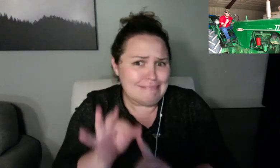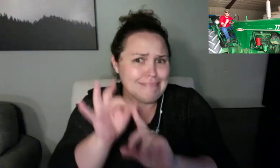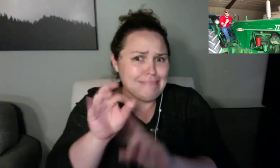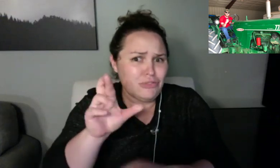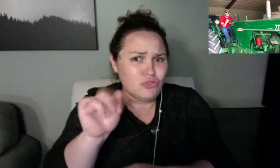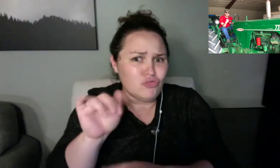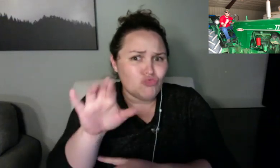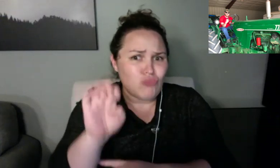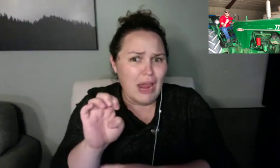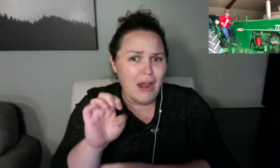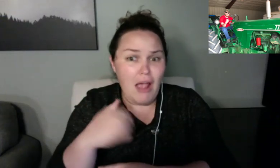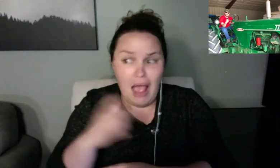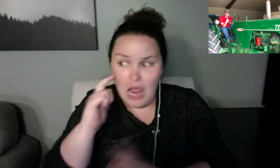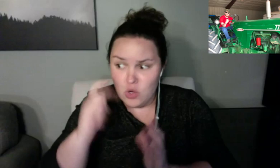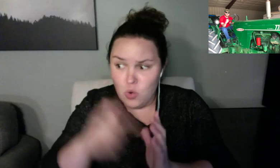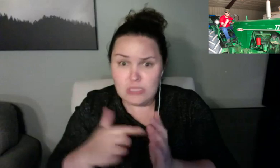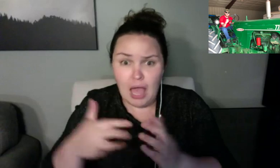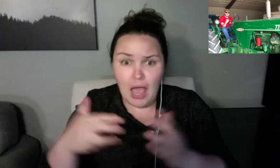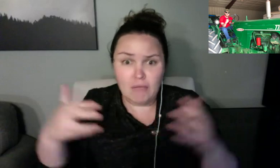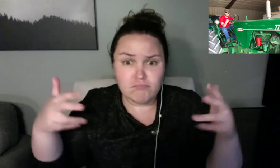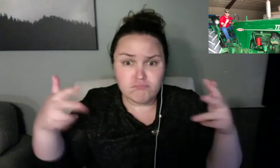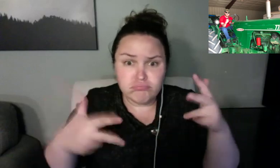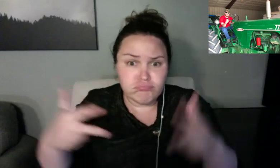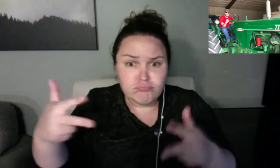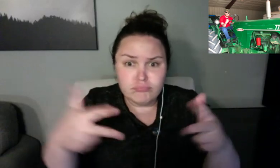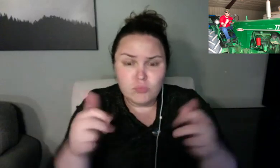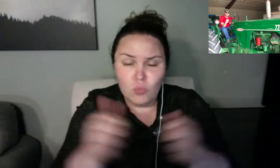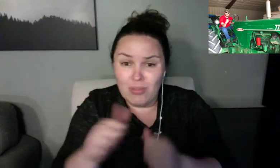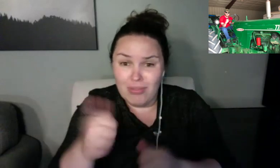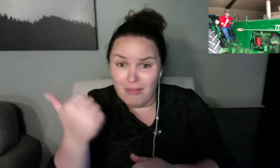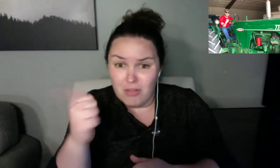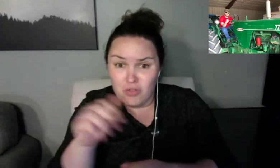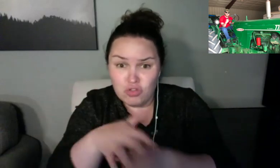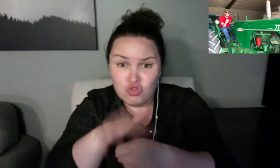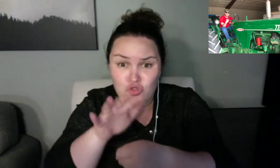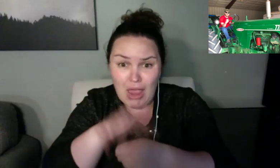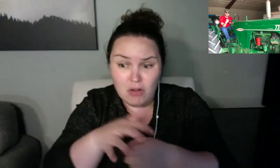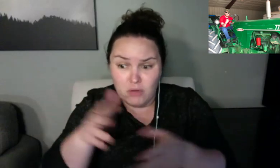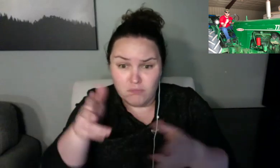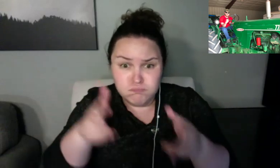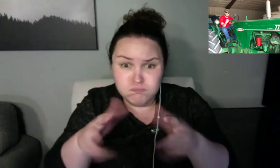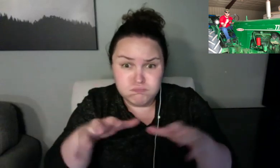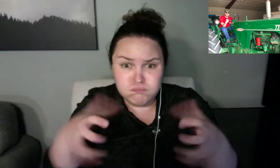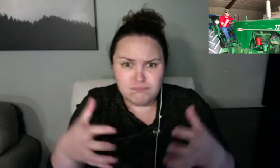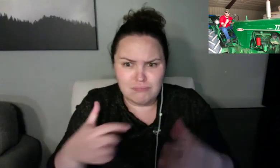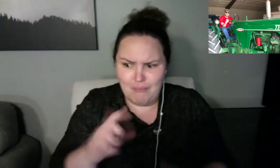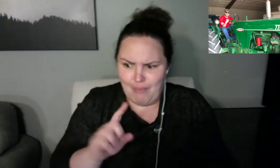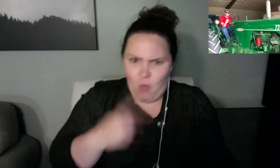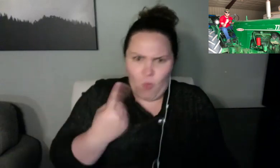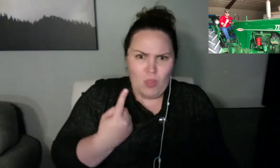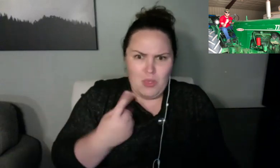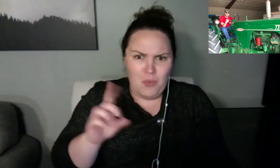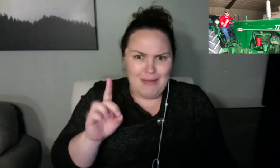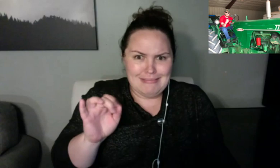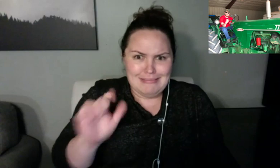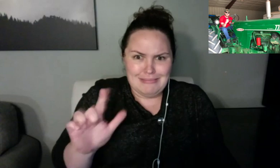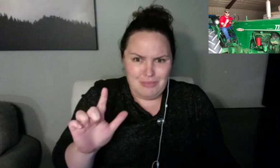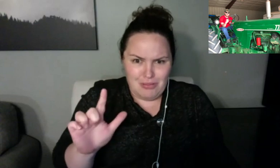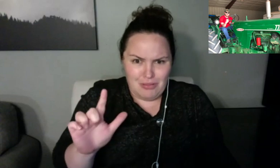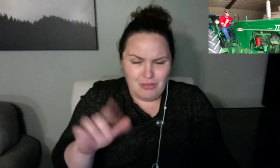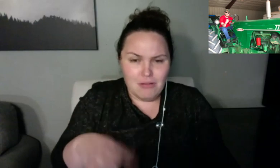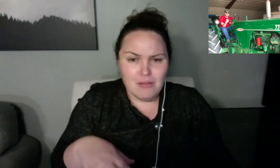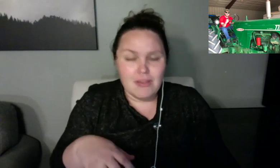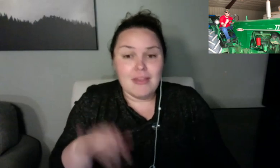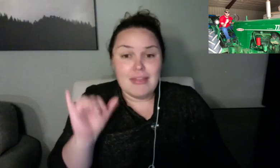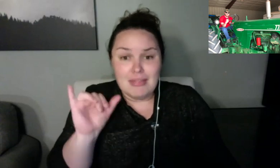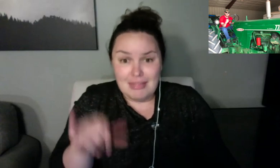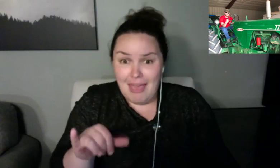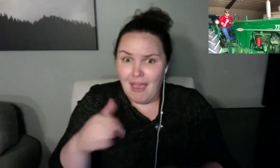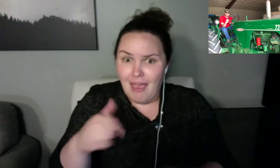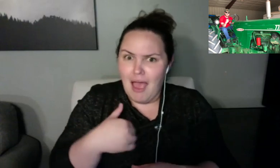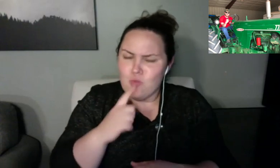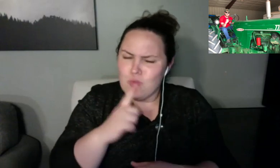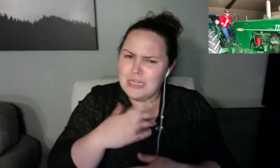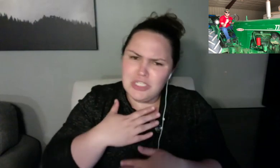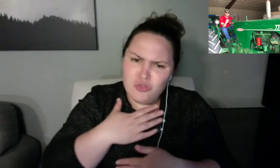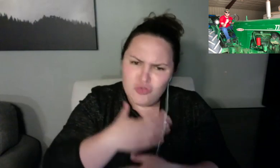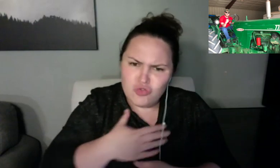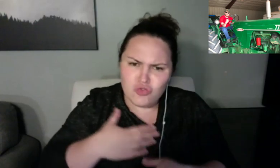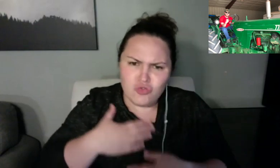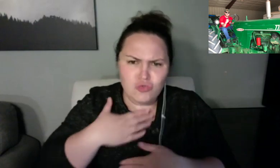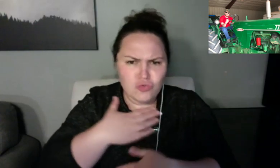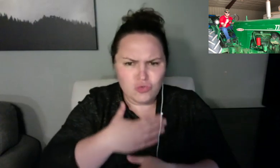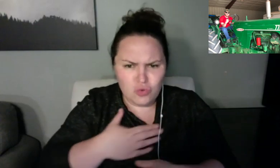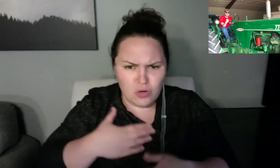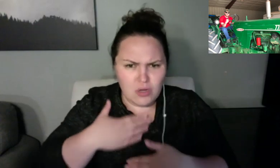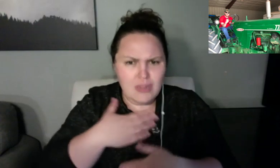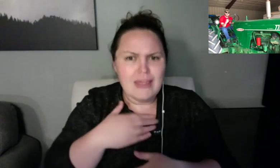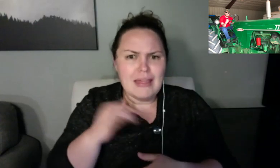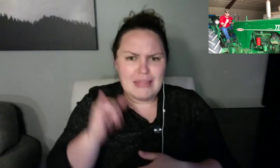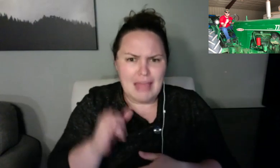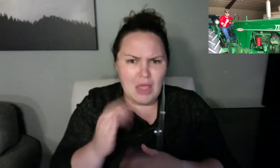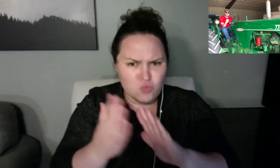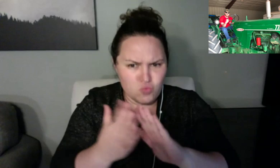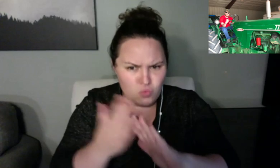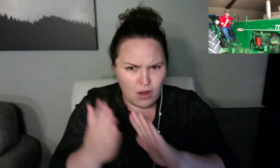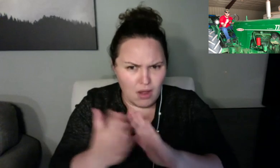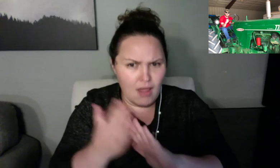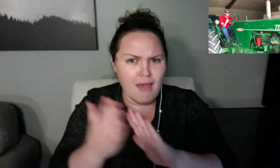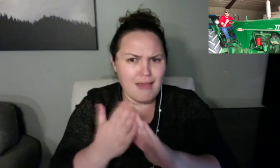And so I really do enjoy it and I hope that everybody enjoyed being able to hear the tractor running and things like that.